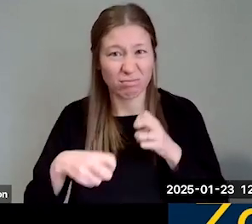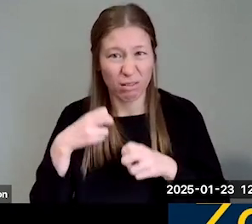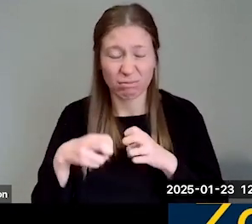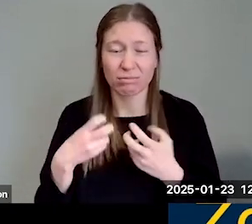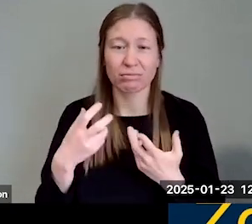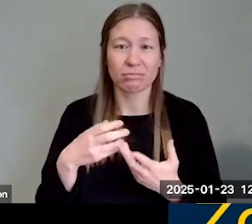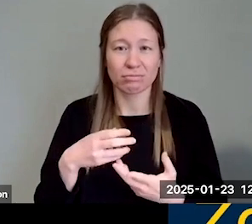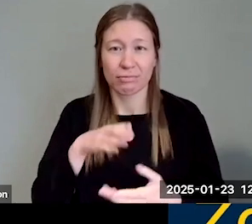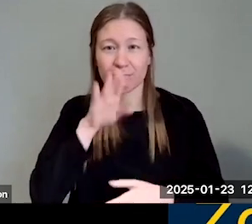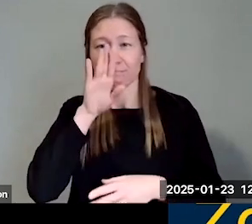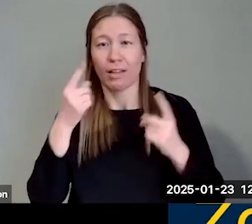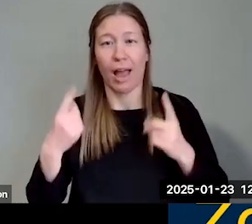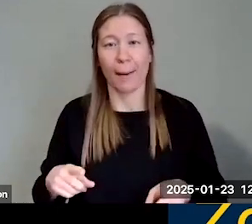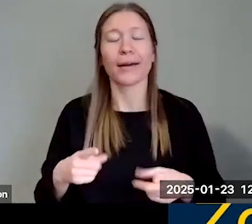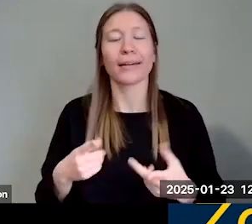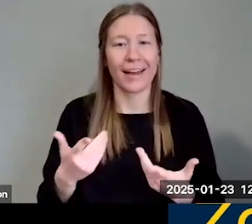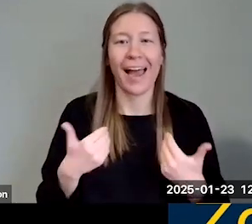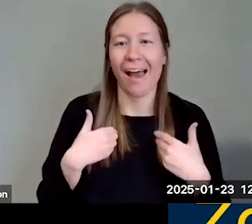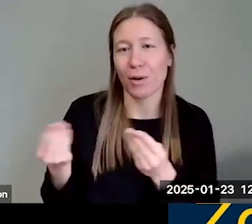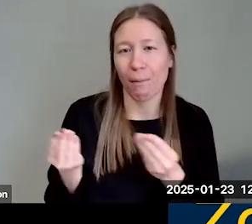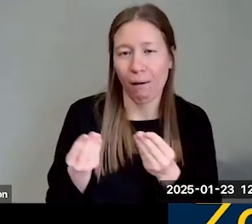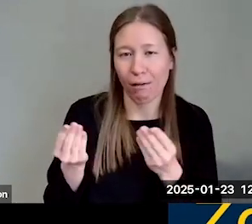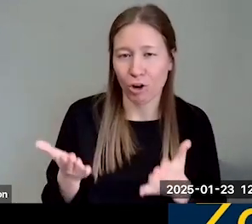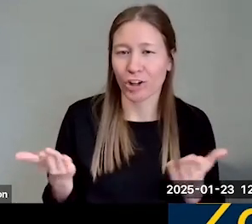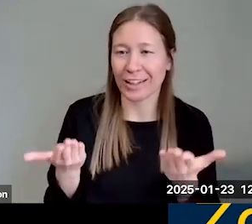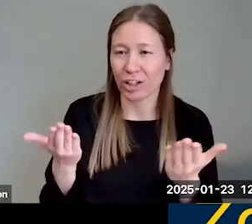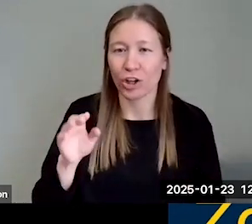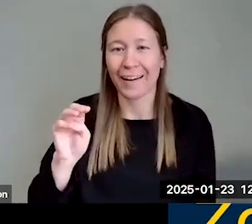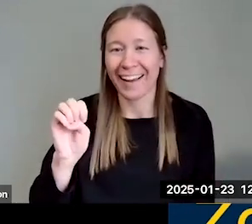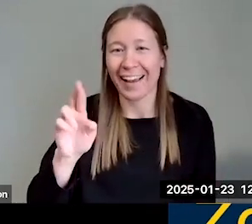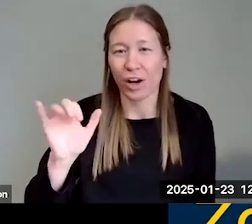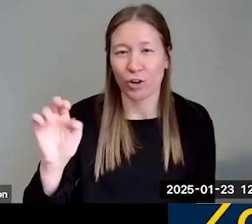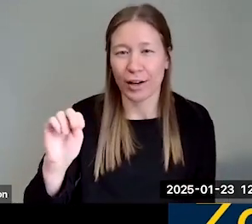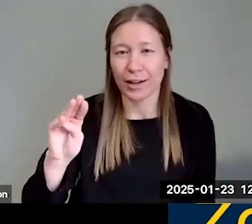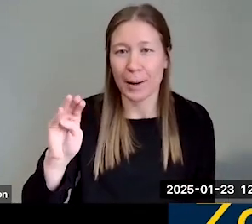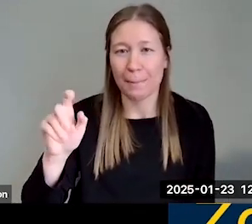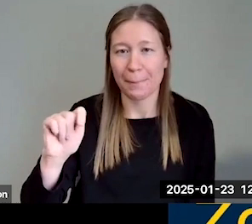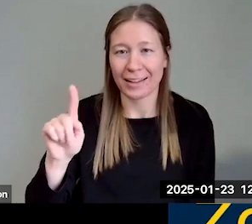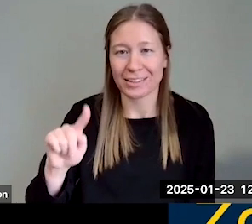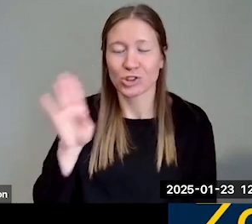Erin Metz, who can assist in any questions you have,